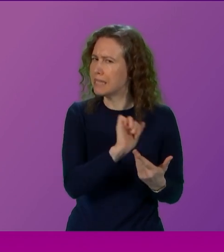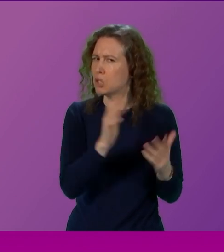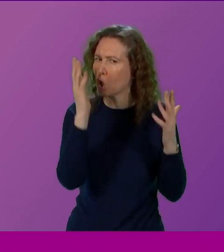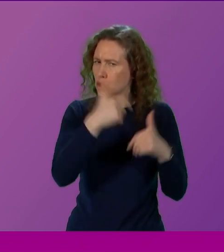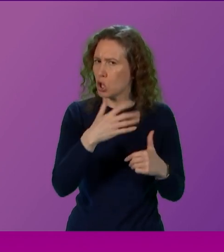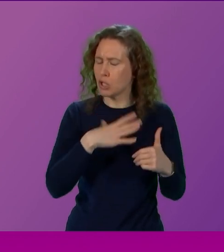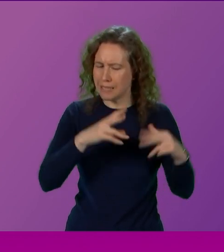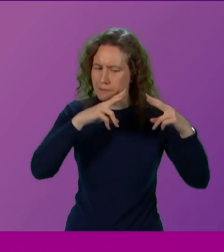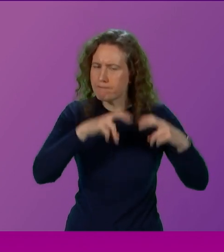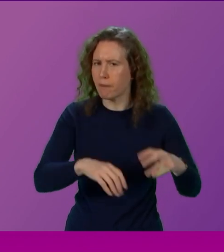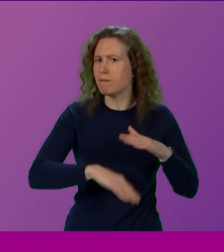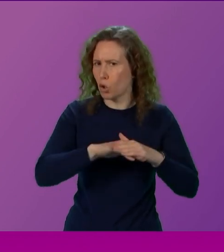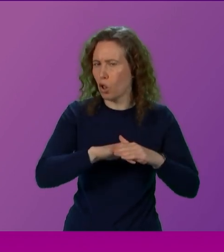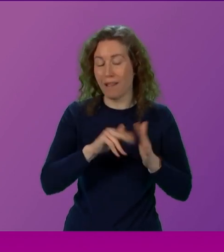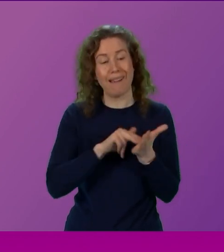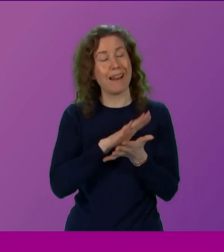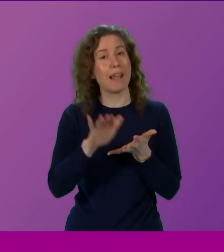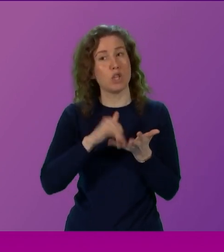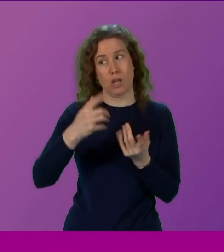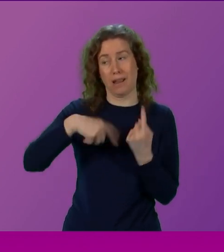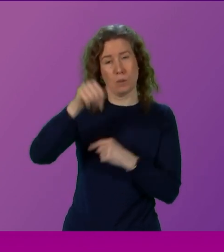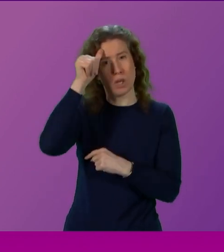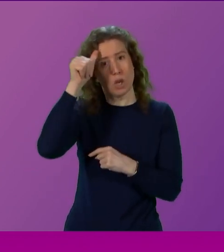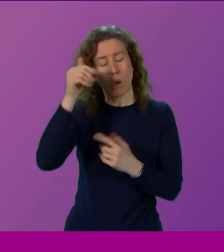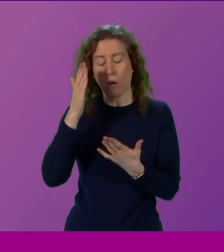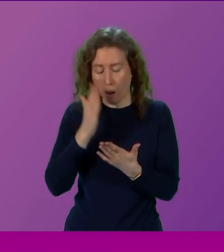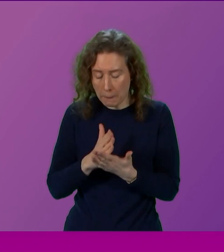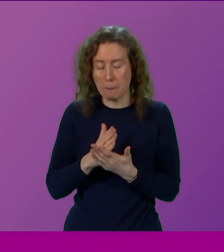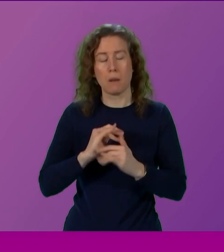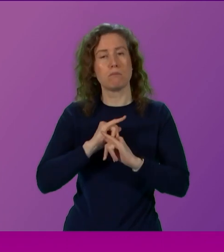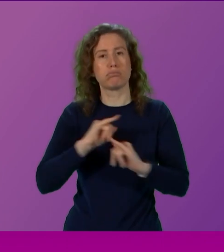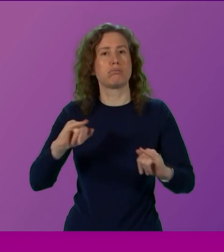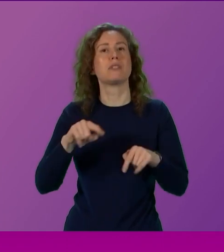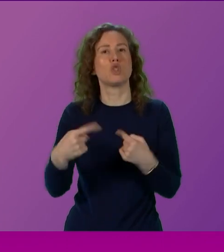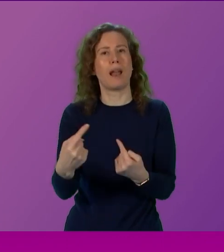As we all know, the NHS is facing significant challenges, which are